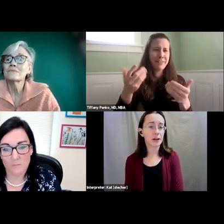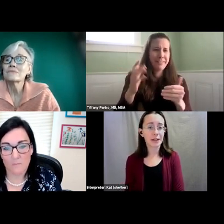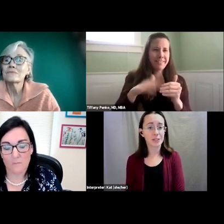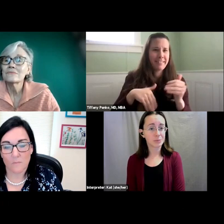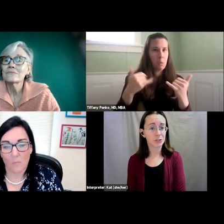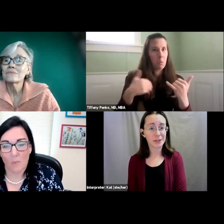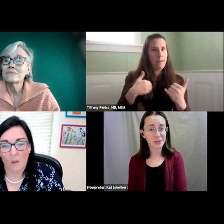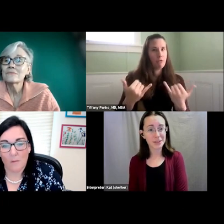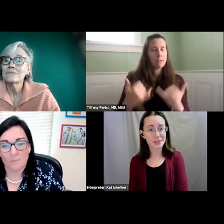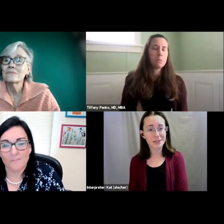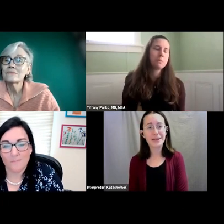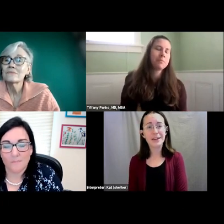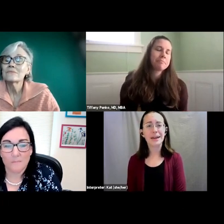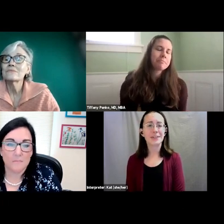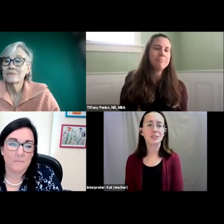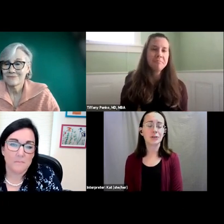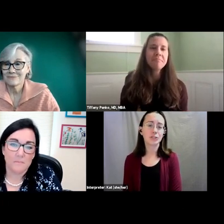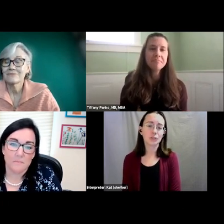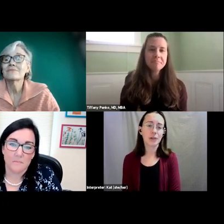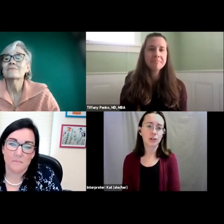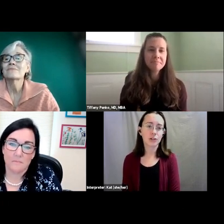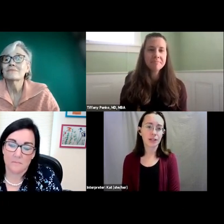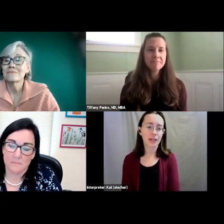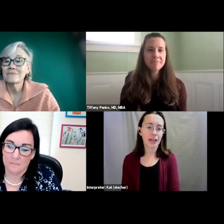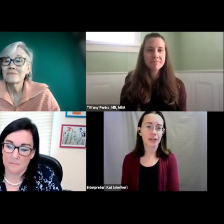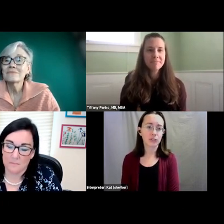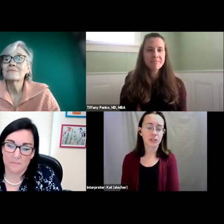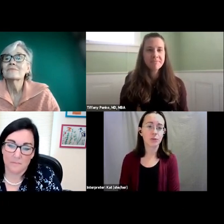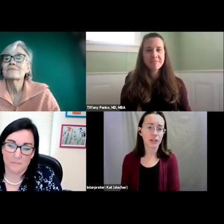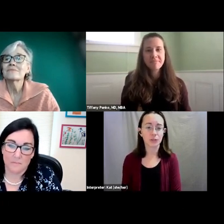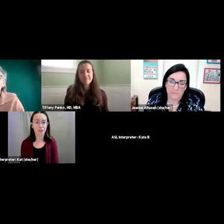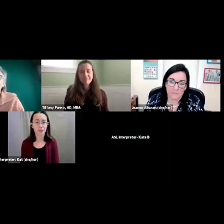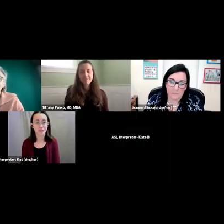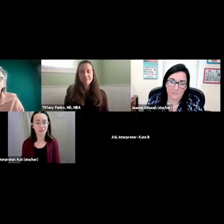not have time to do everything and so to do better we can add extra time or resources.